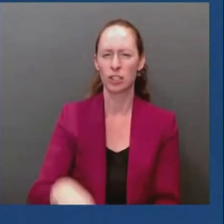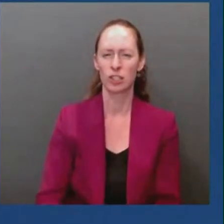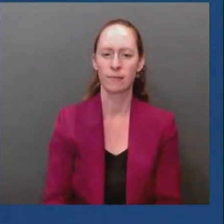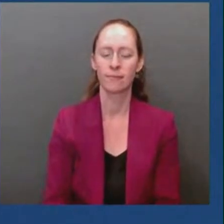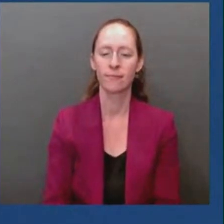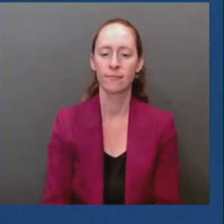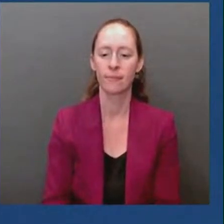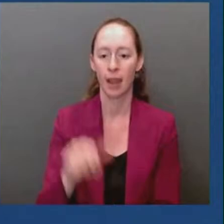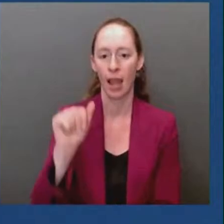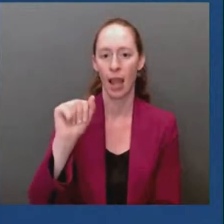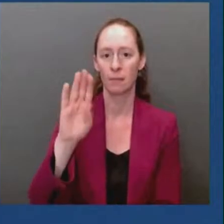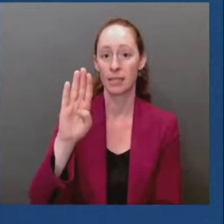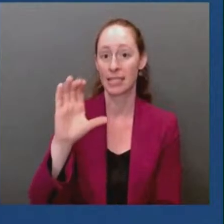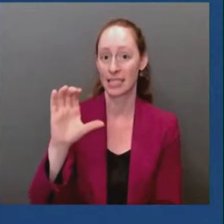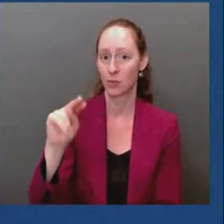RIGHT. BACK TO YOU.